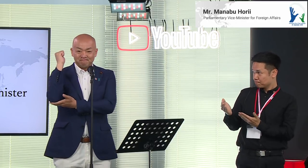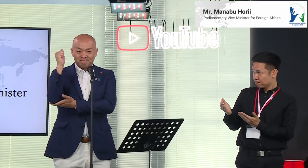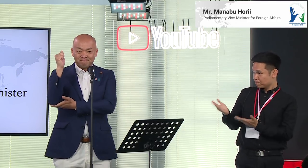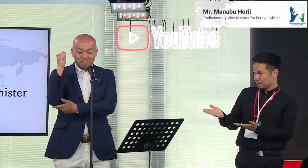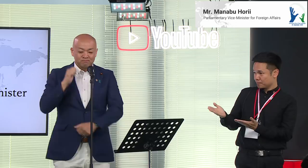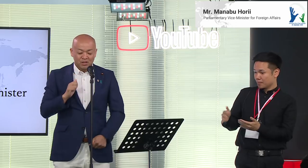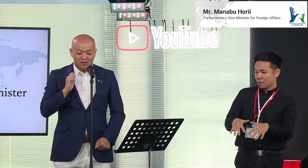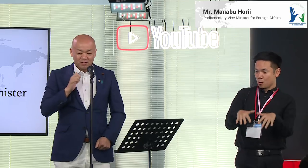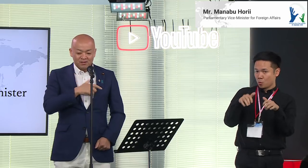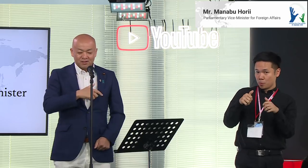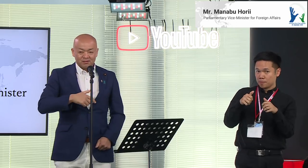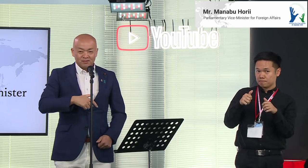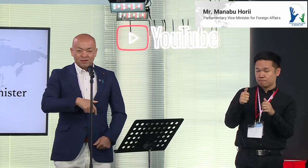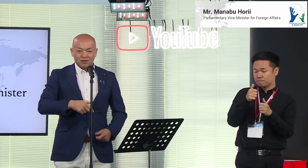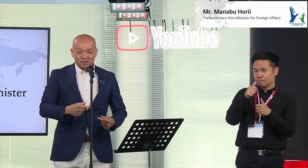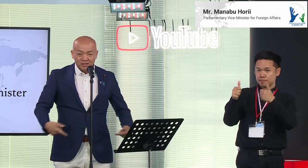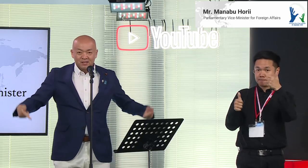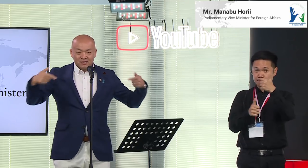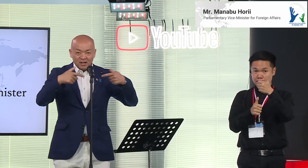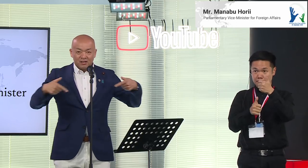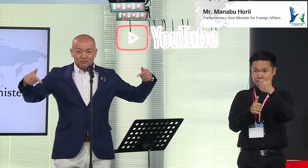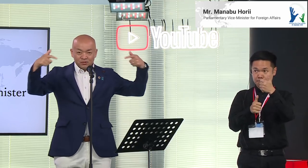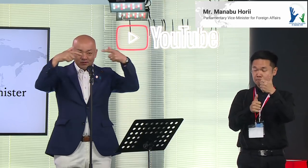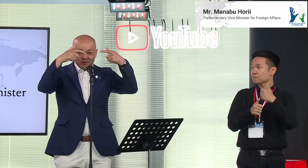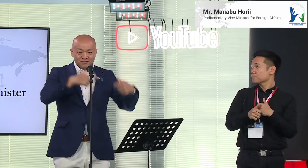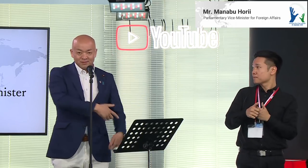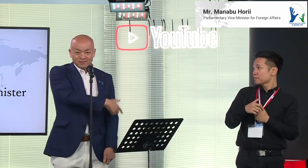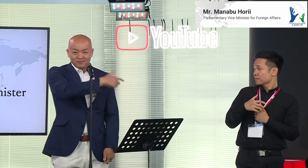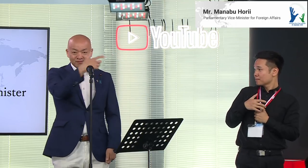Distinguished guests, ladies and gentlemen, hello.